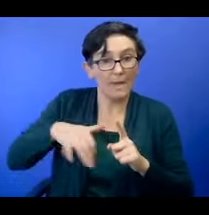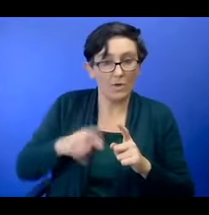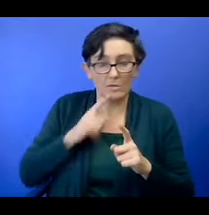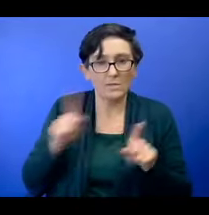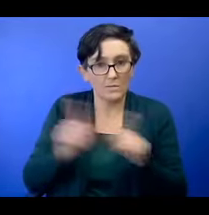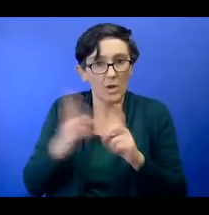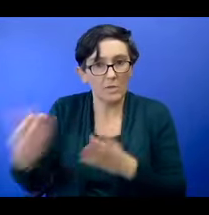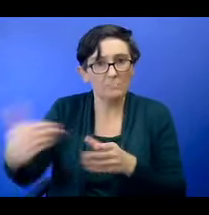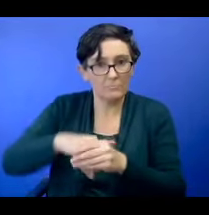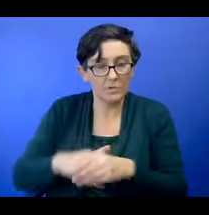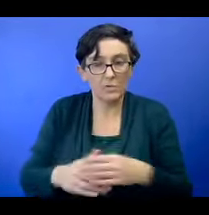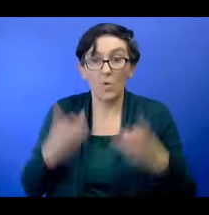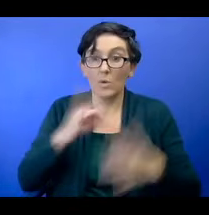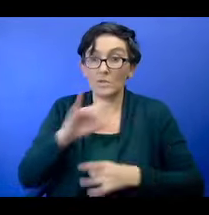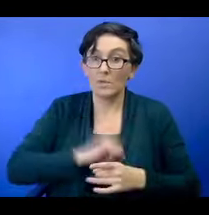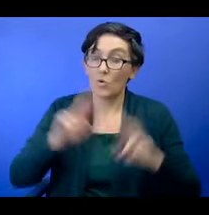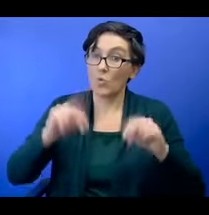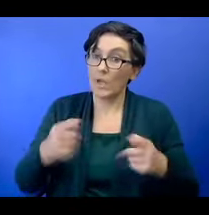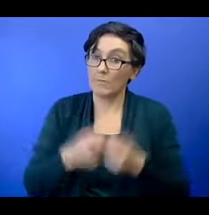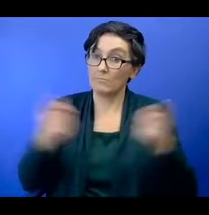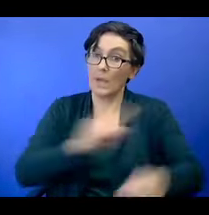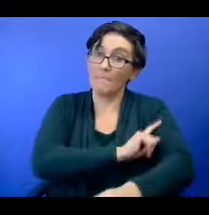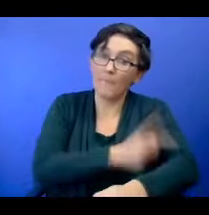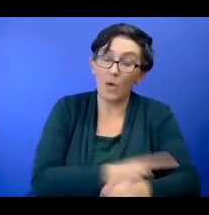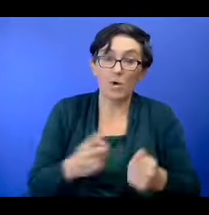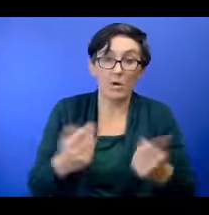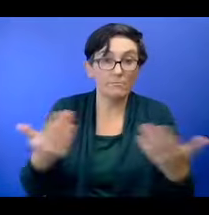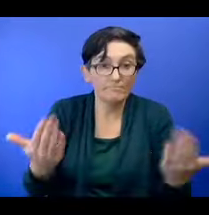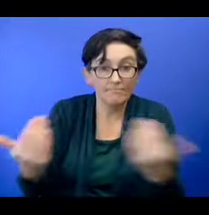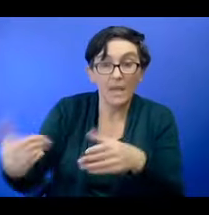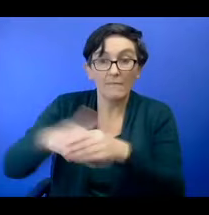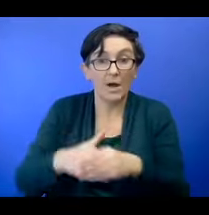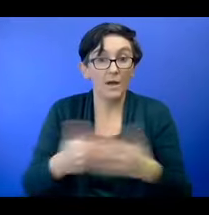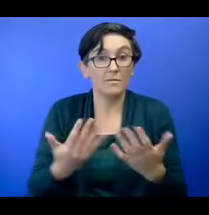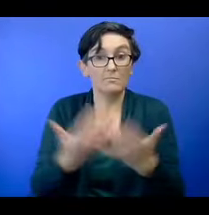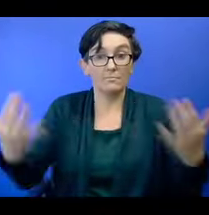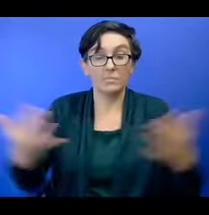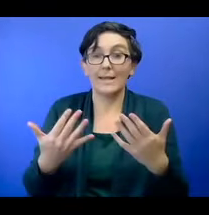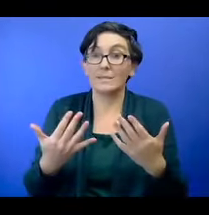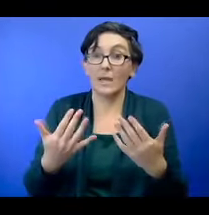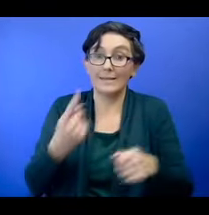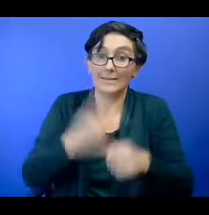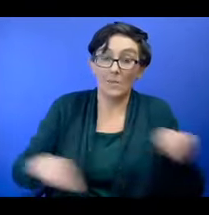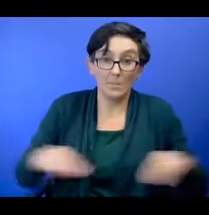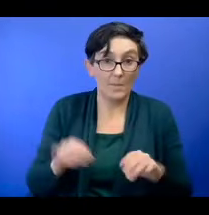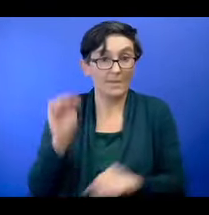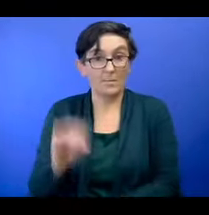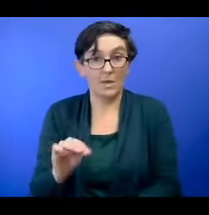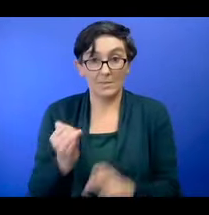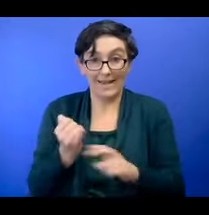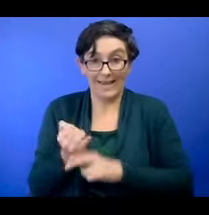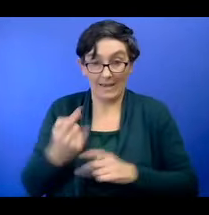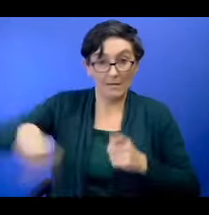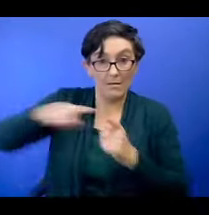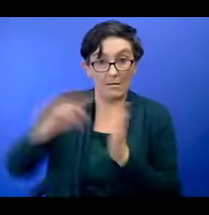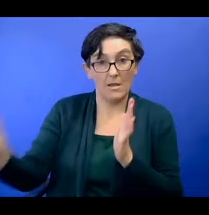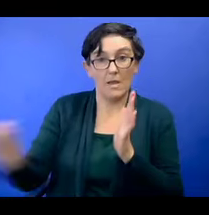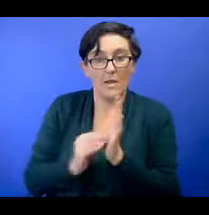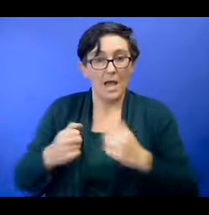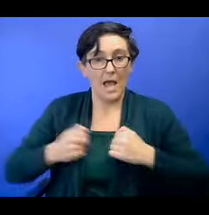We want to make sure that we can empower and involve as many disabled people as possible in our shadow report.